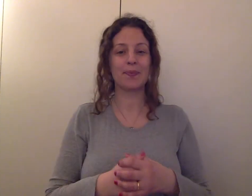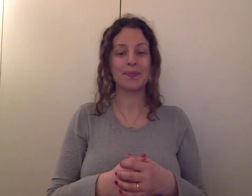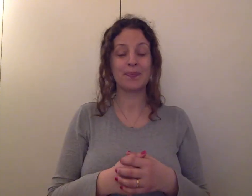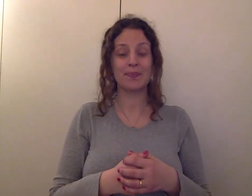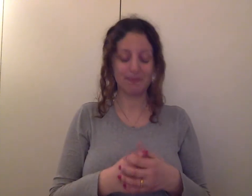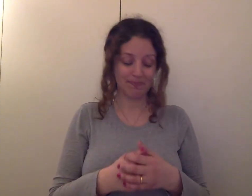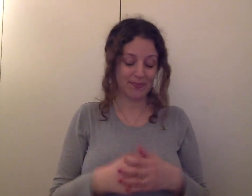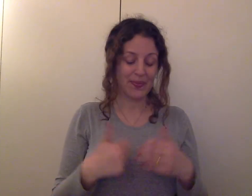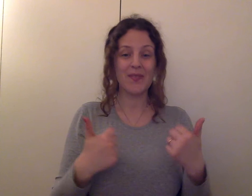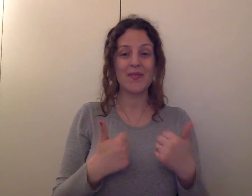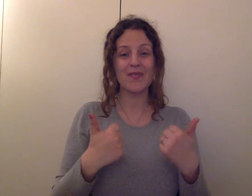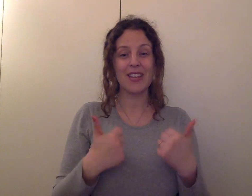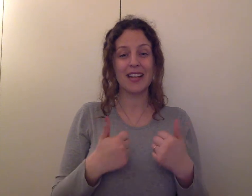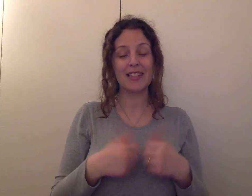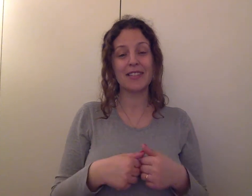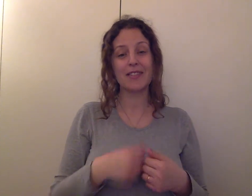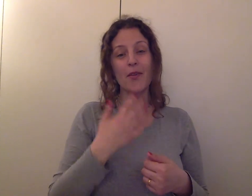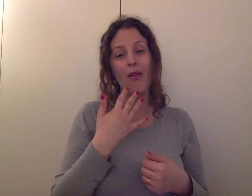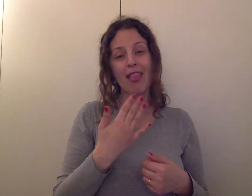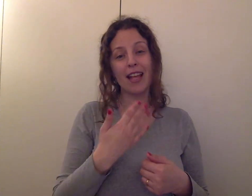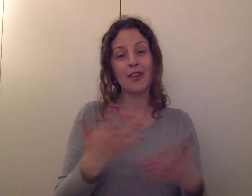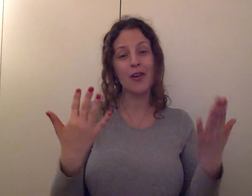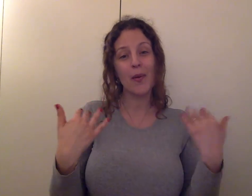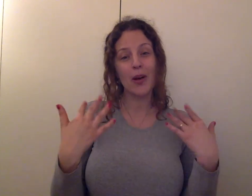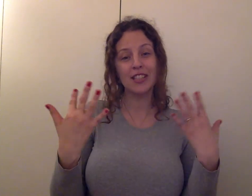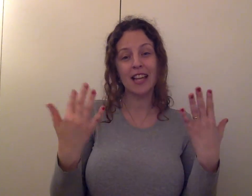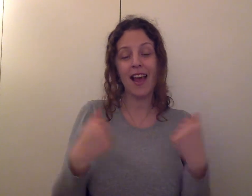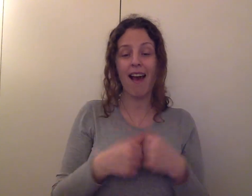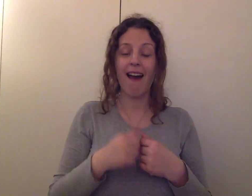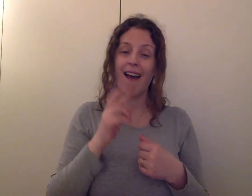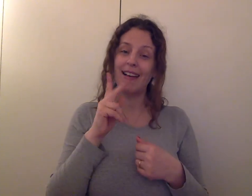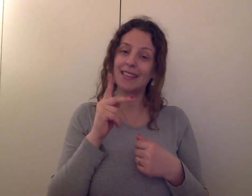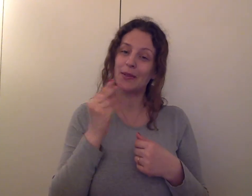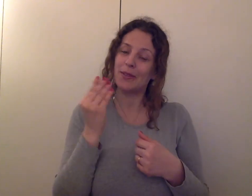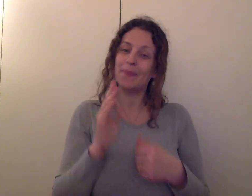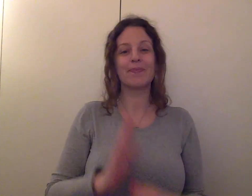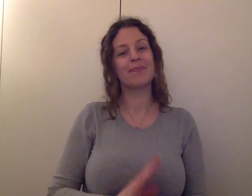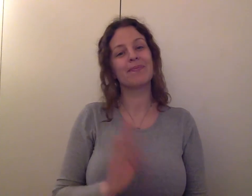Finished, thank you for watching and I'll see you soon. Bye